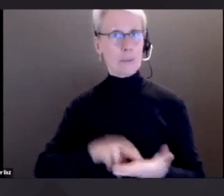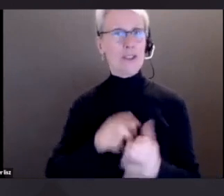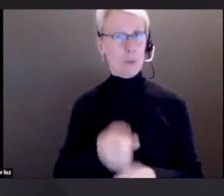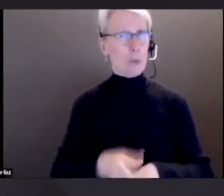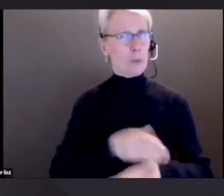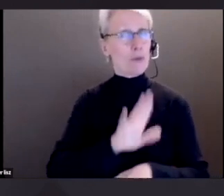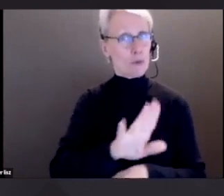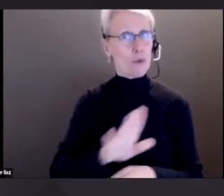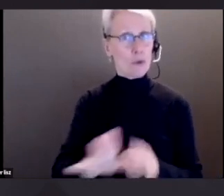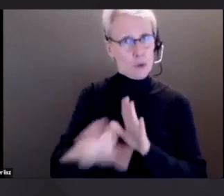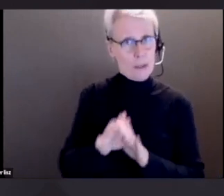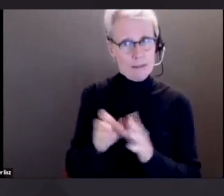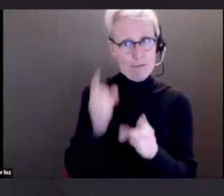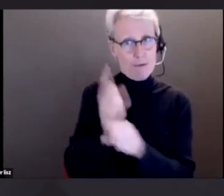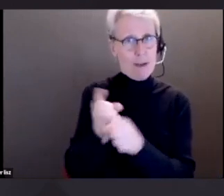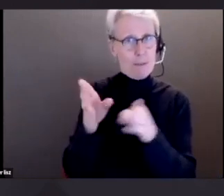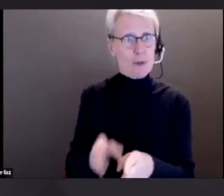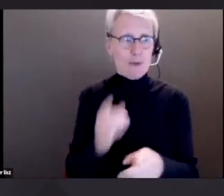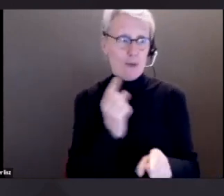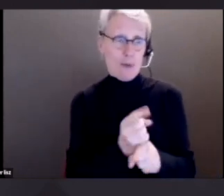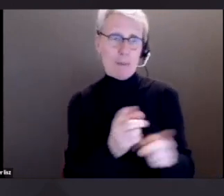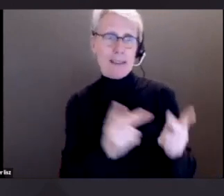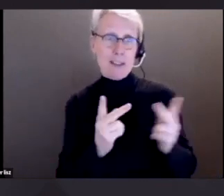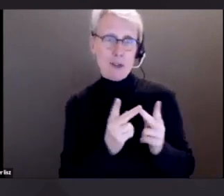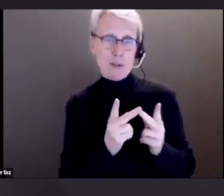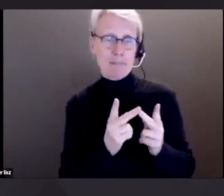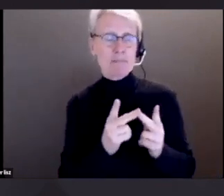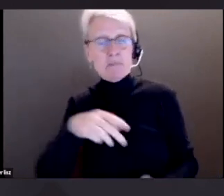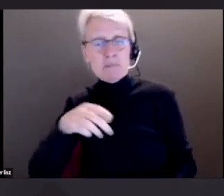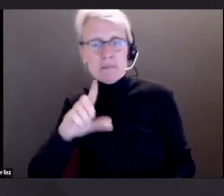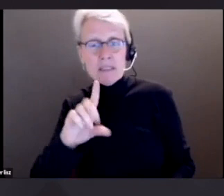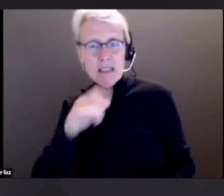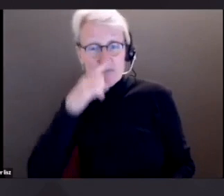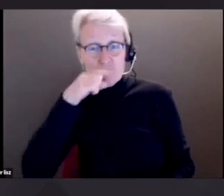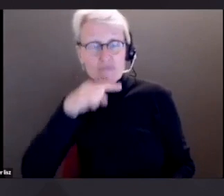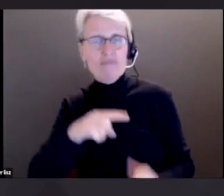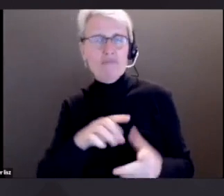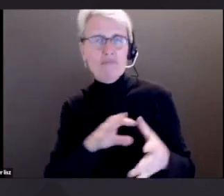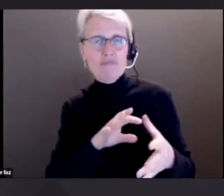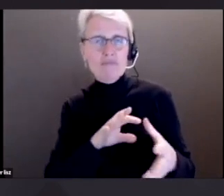Dave, would you like to share how you and your team at Sobeys approach interviewing to make the process more inclusive